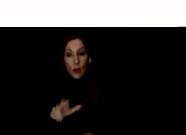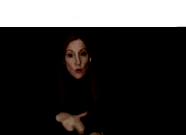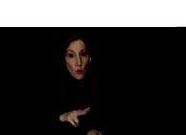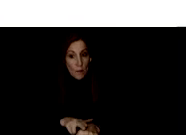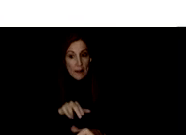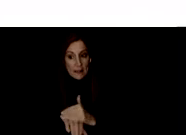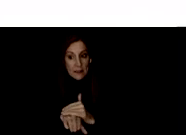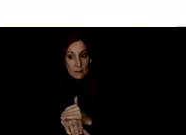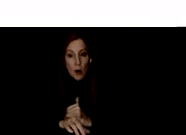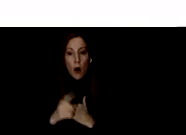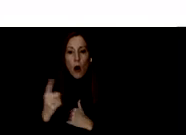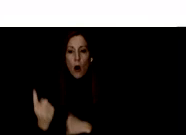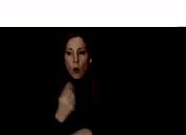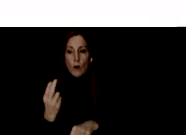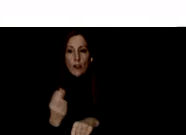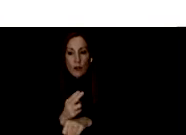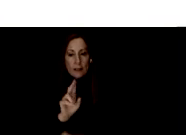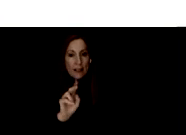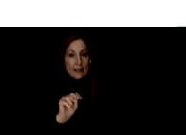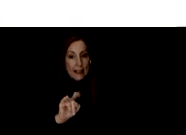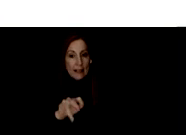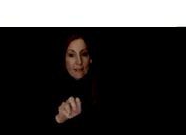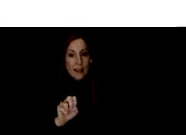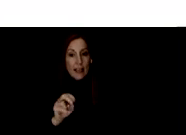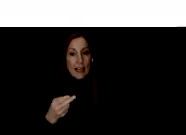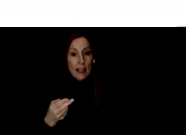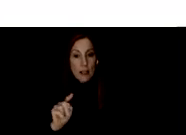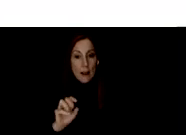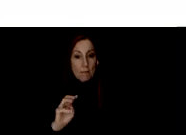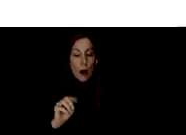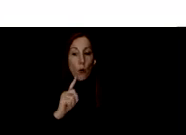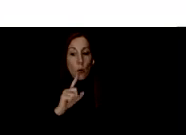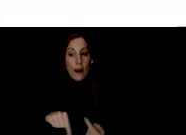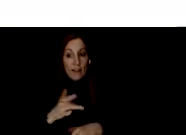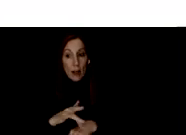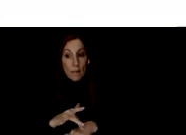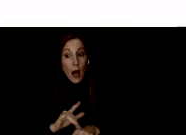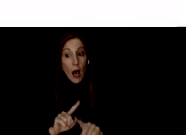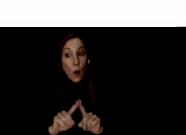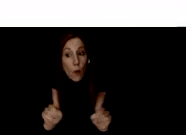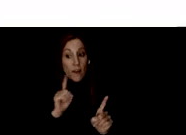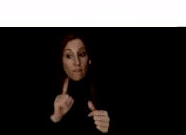You should always use native HTML elements when they are available. However, the first rule of ARIA